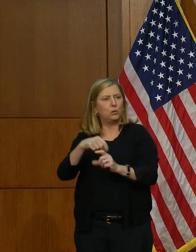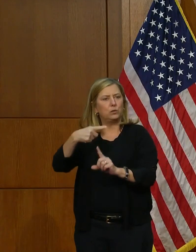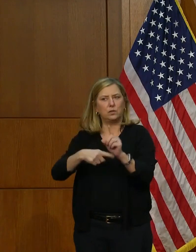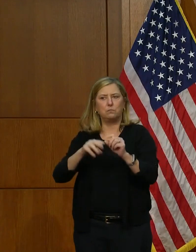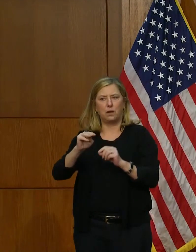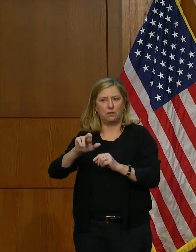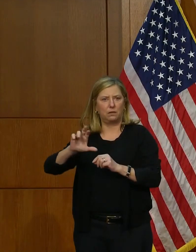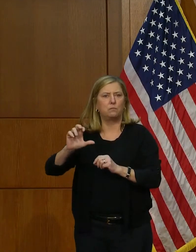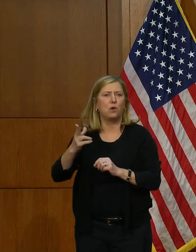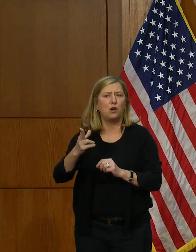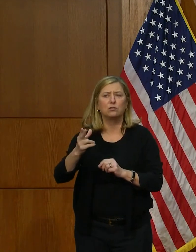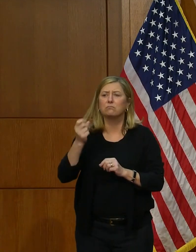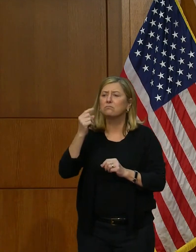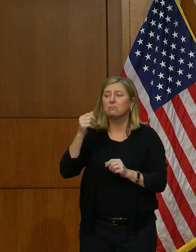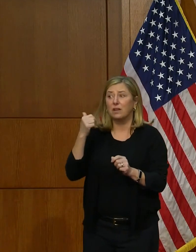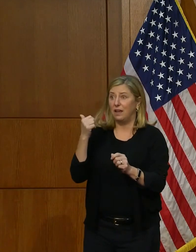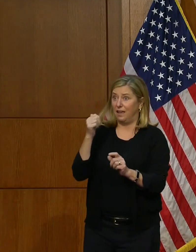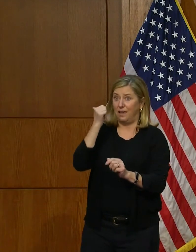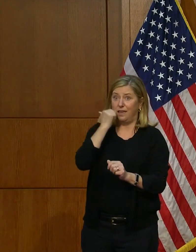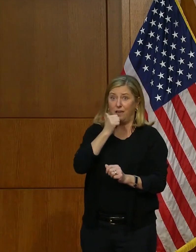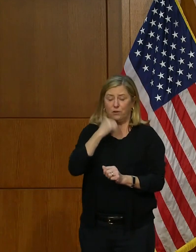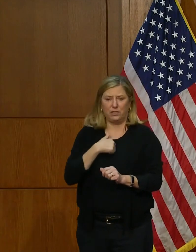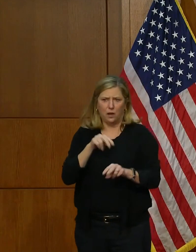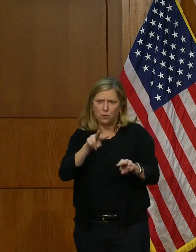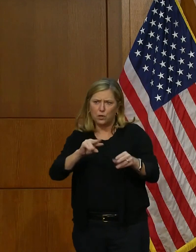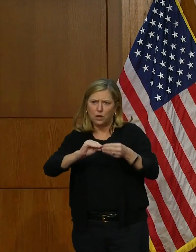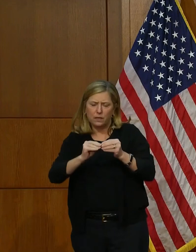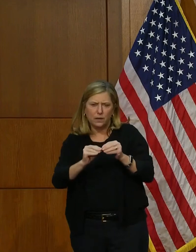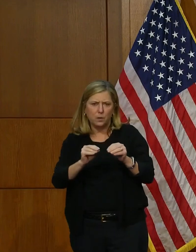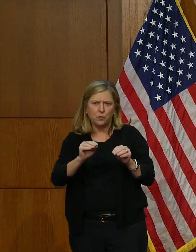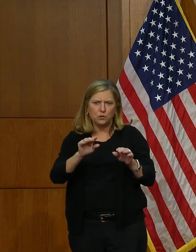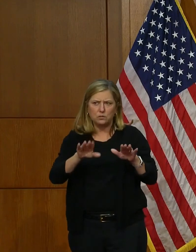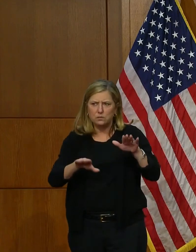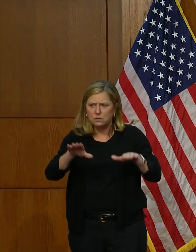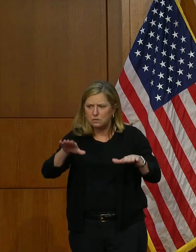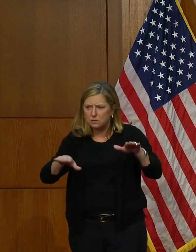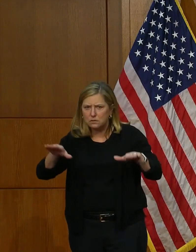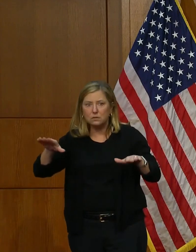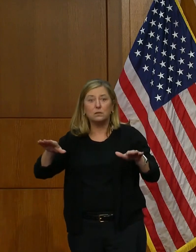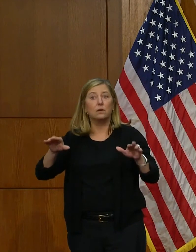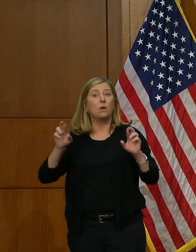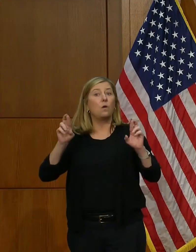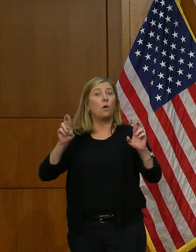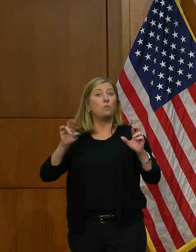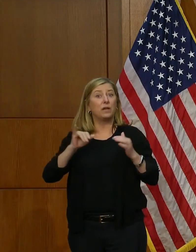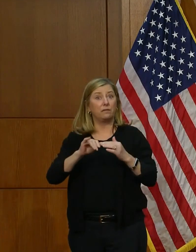END OF FEBRUARY THAT WOULD COVER MARCH. AND WE'RE LOOKING